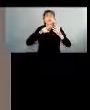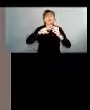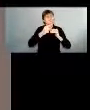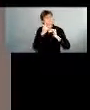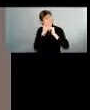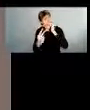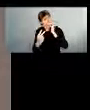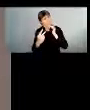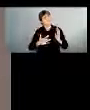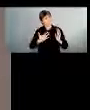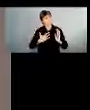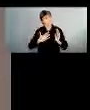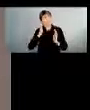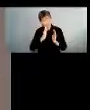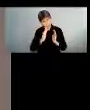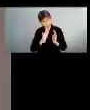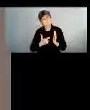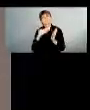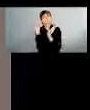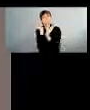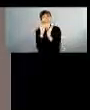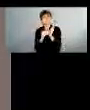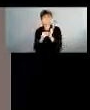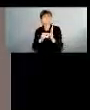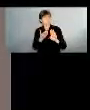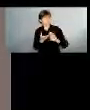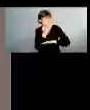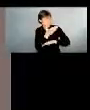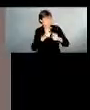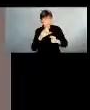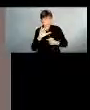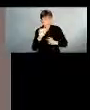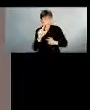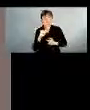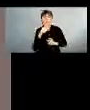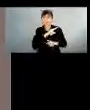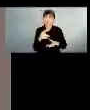are reviewing your application. If you are proposing activities or work that